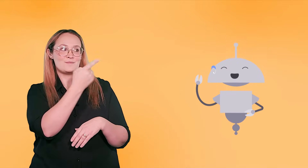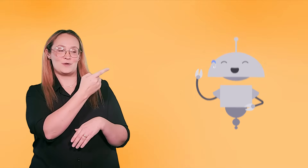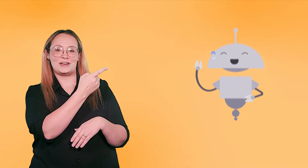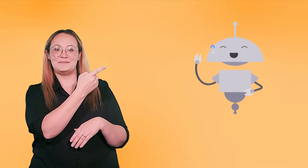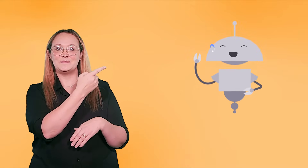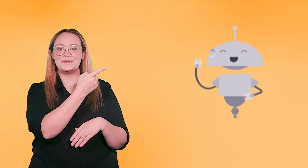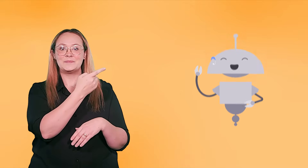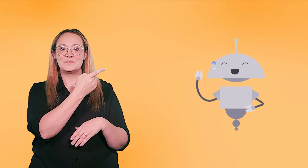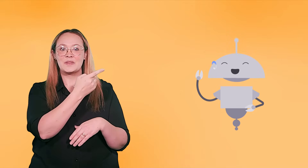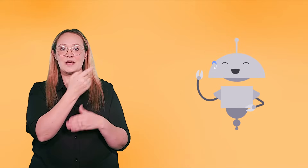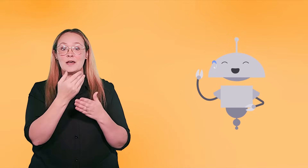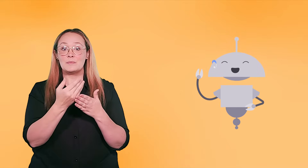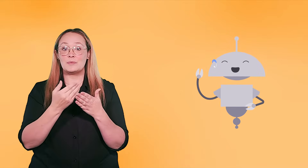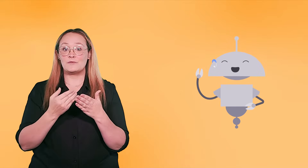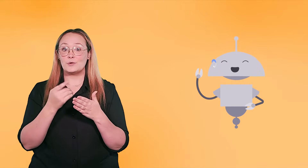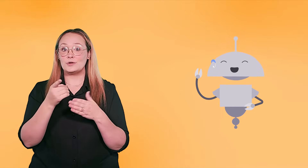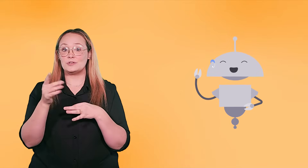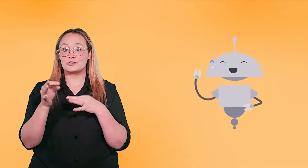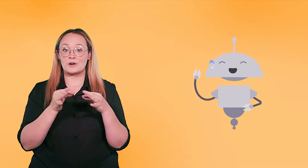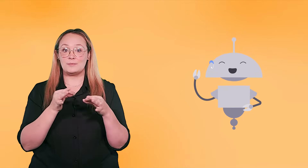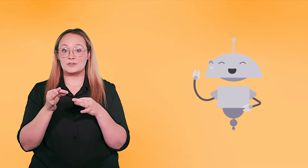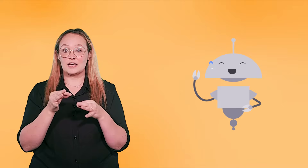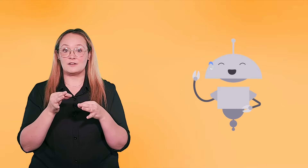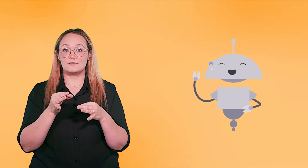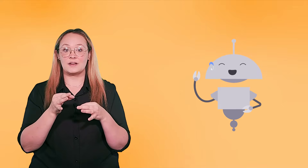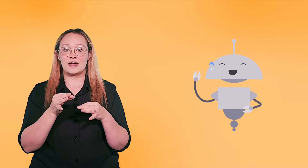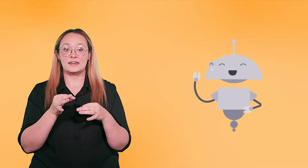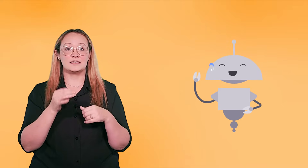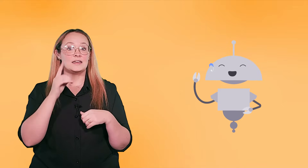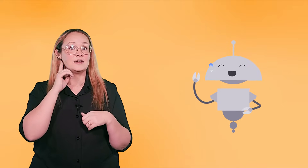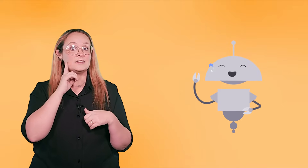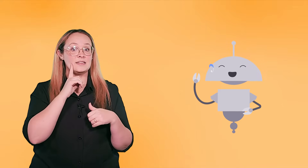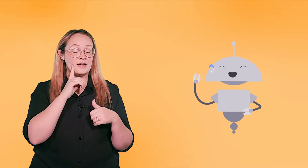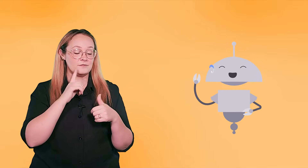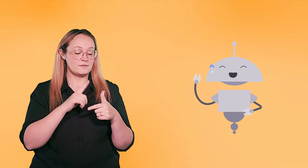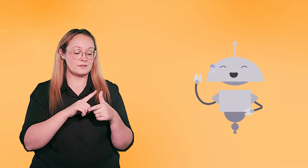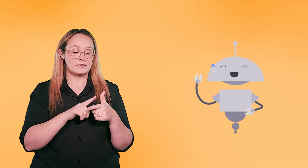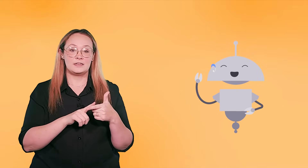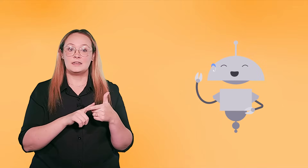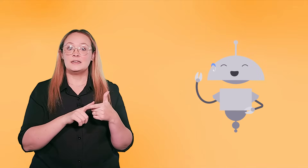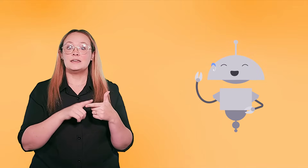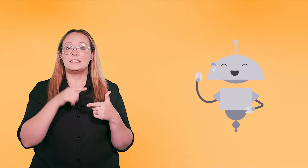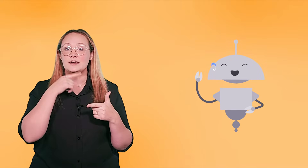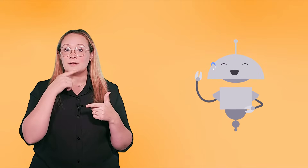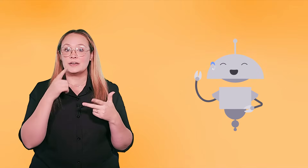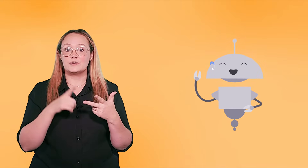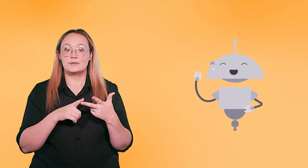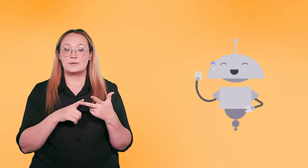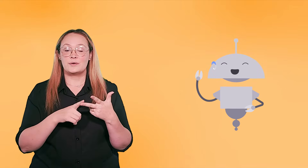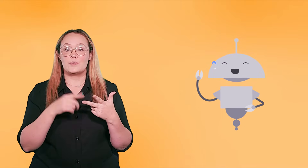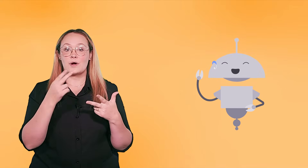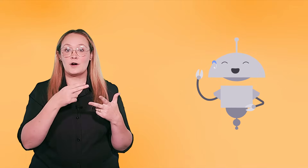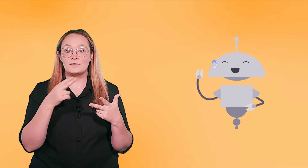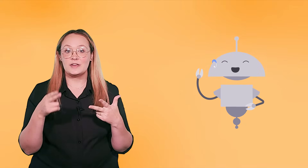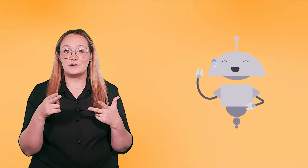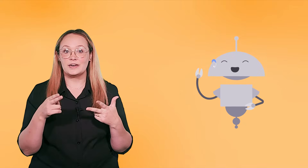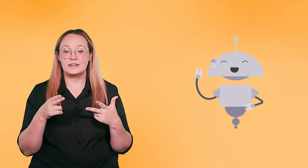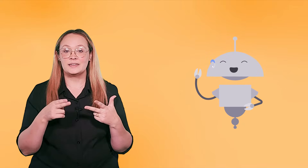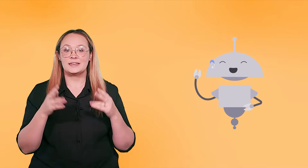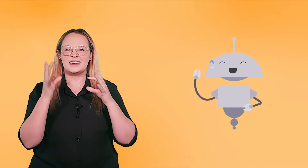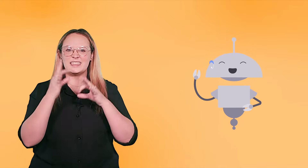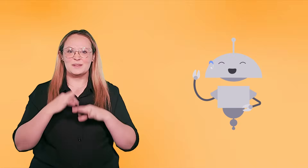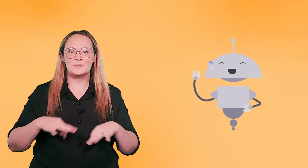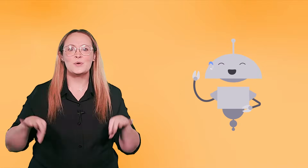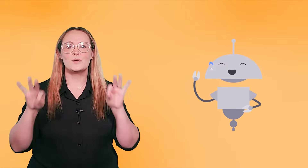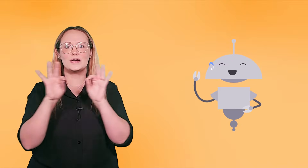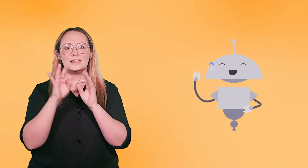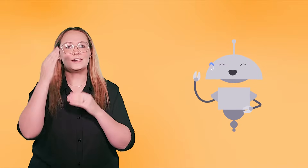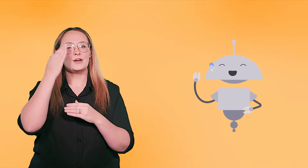Mo did. Before you describe yourself as Deaf, hearing, or hard of hearing, it's important to